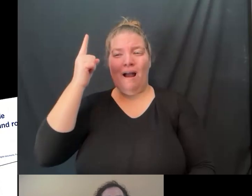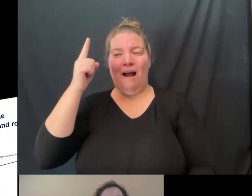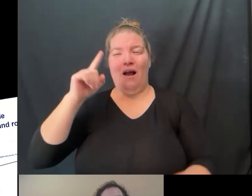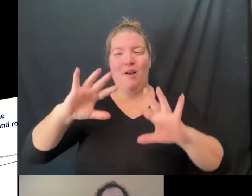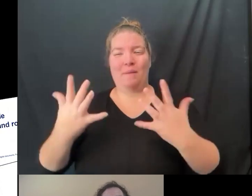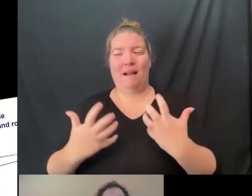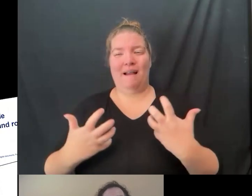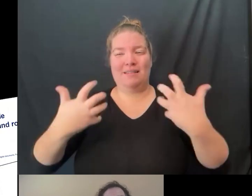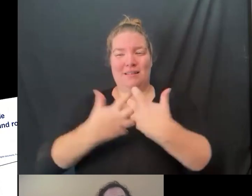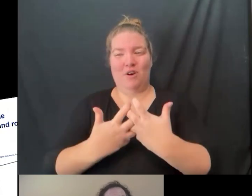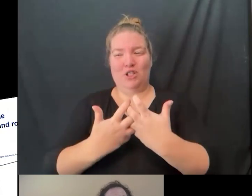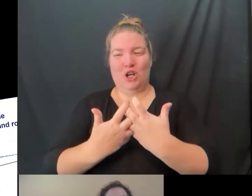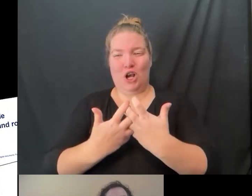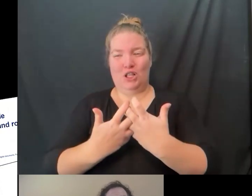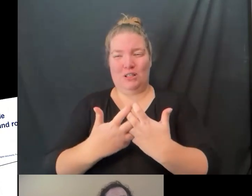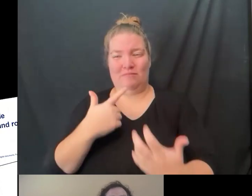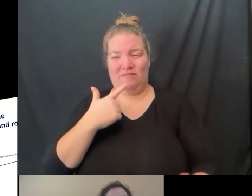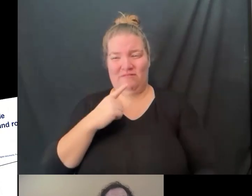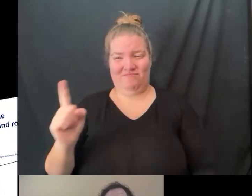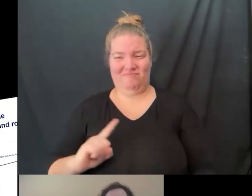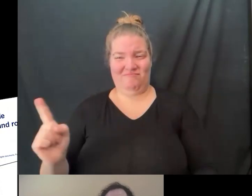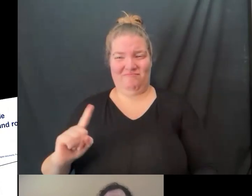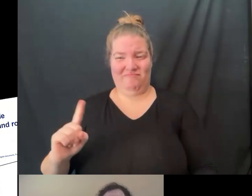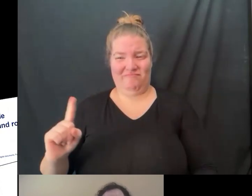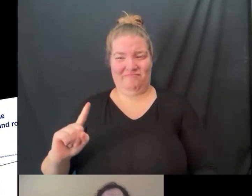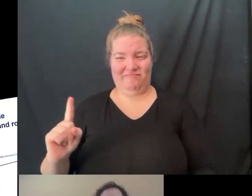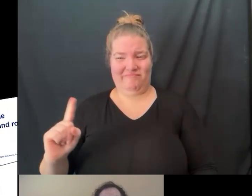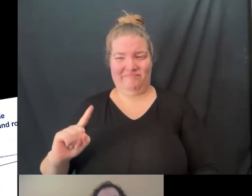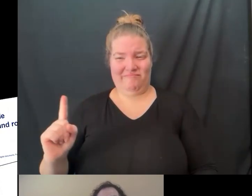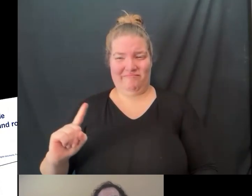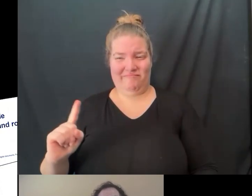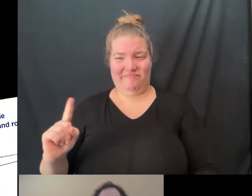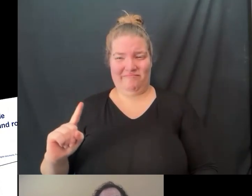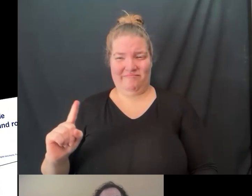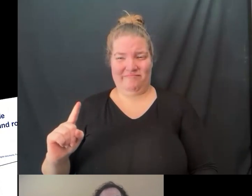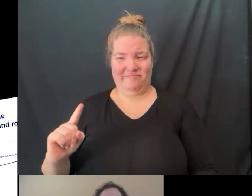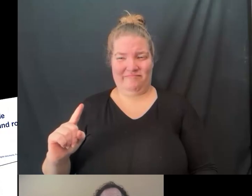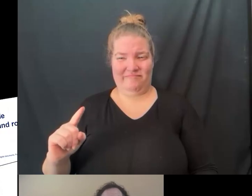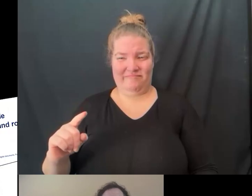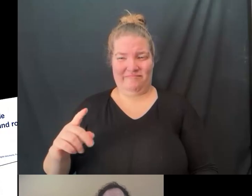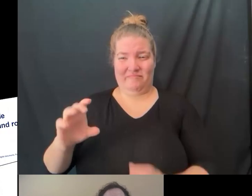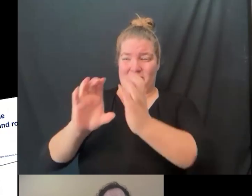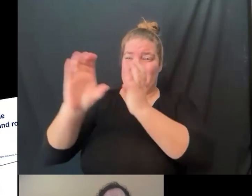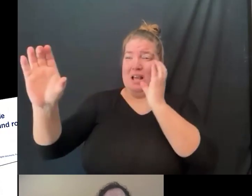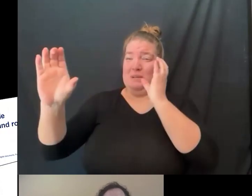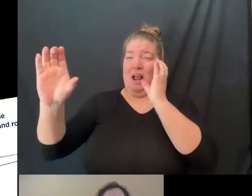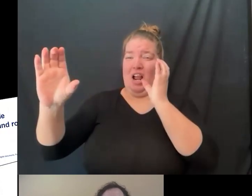testing may not do it well enough, and they end up providing a declaration that something